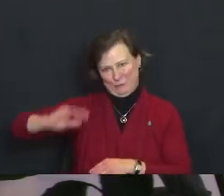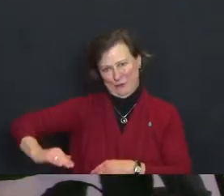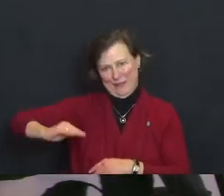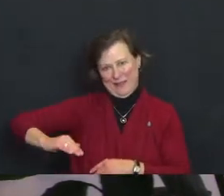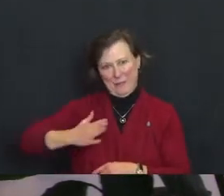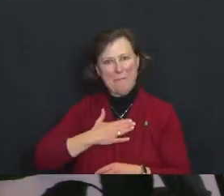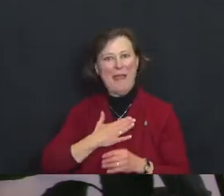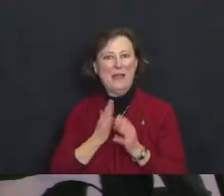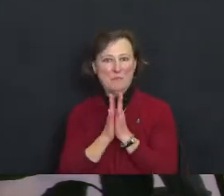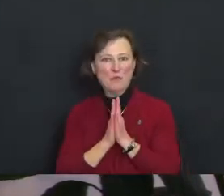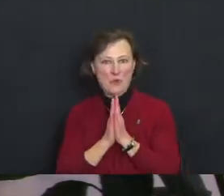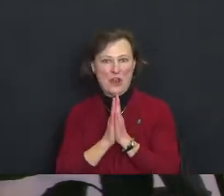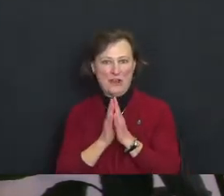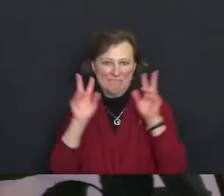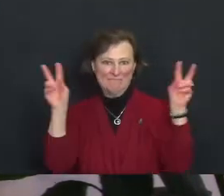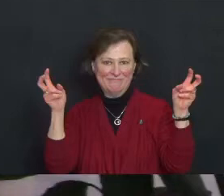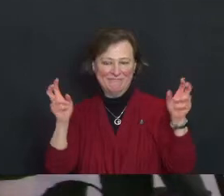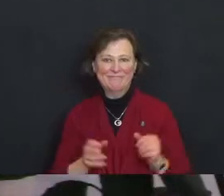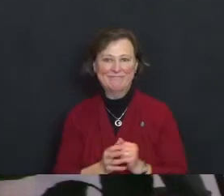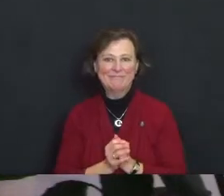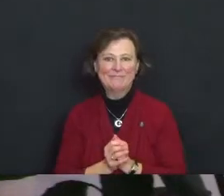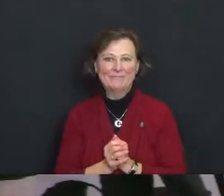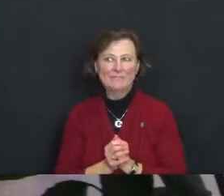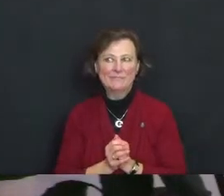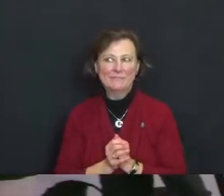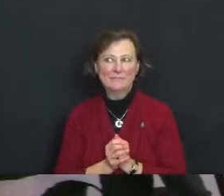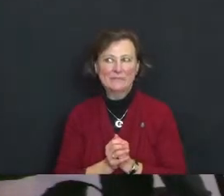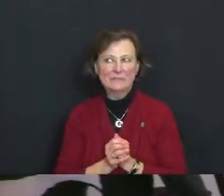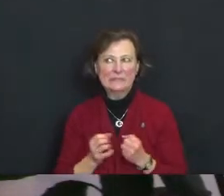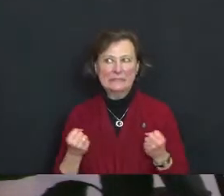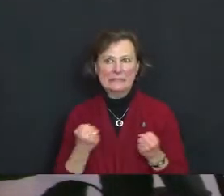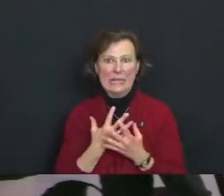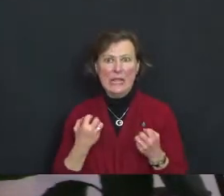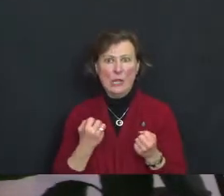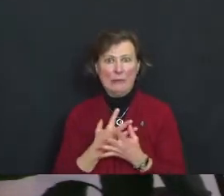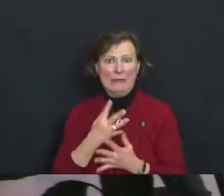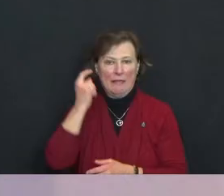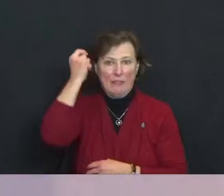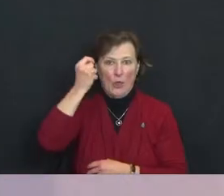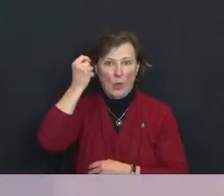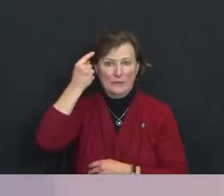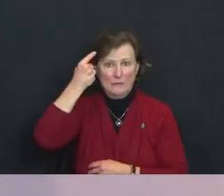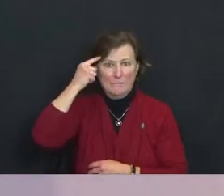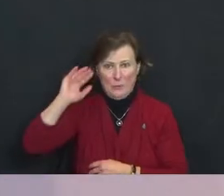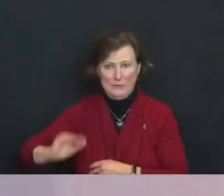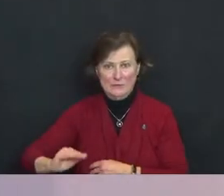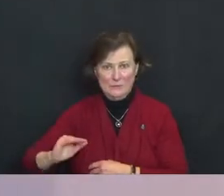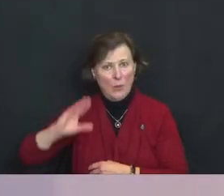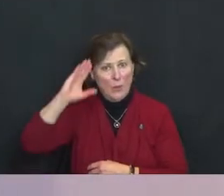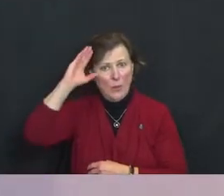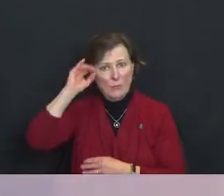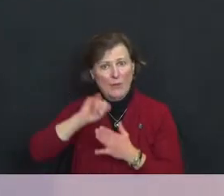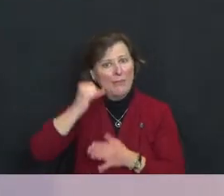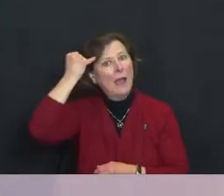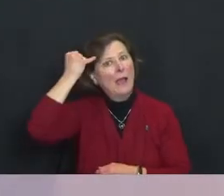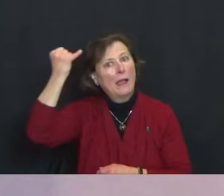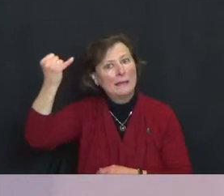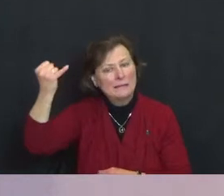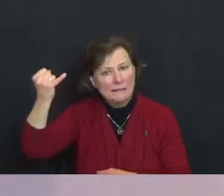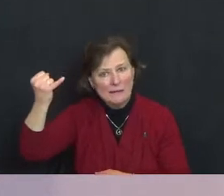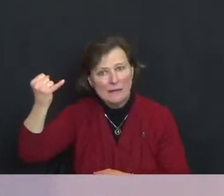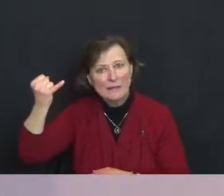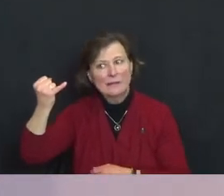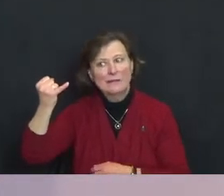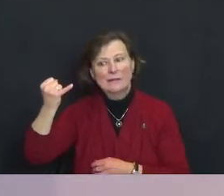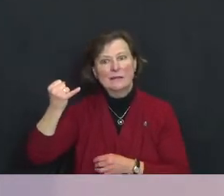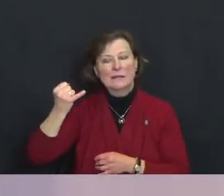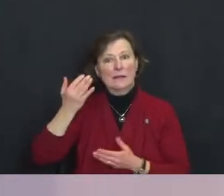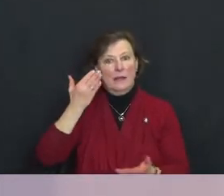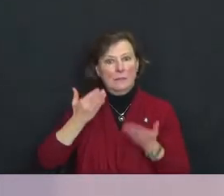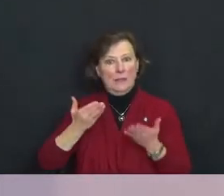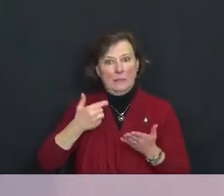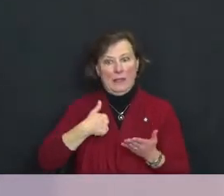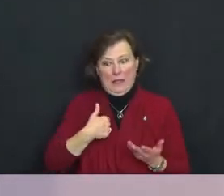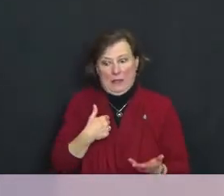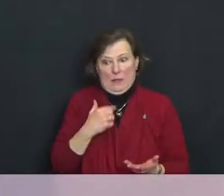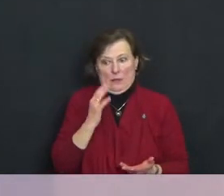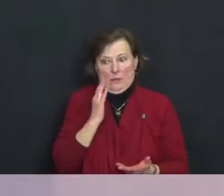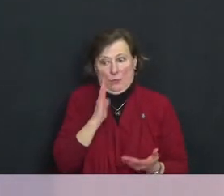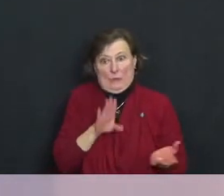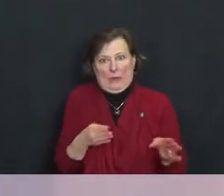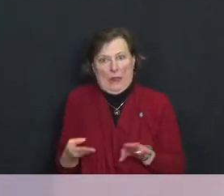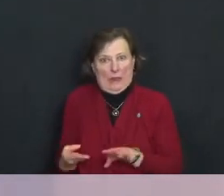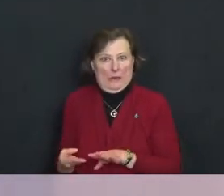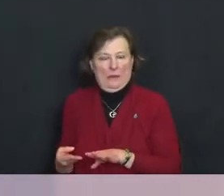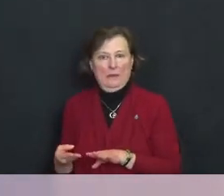A scary theology for a boy, this idea that I might die.